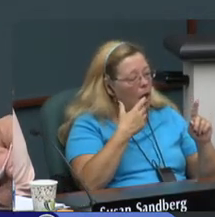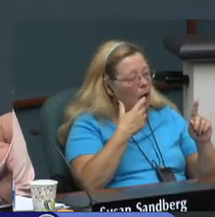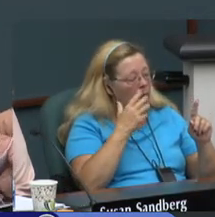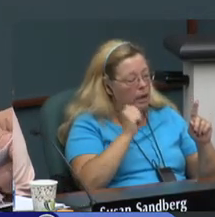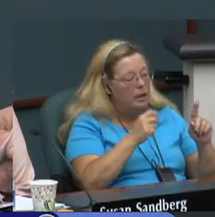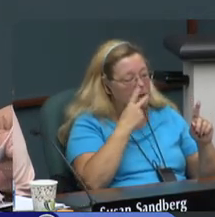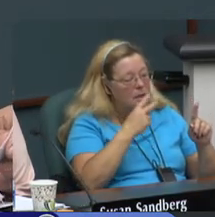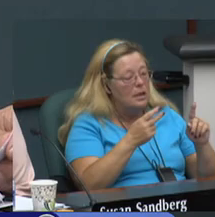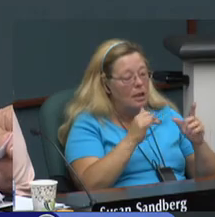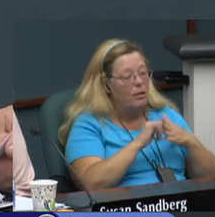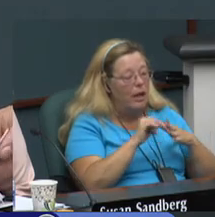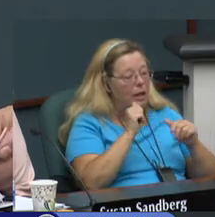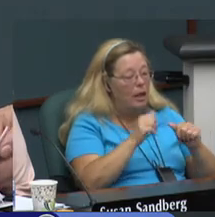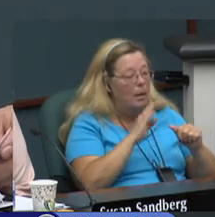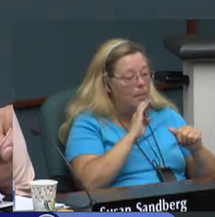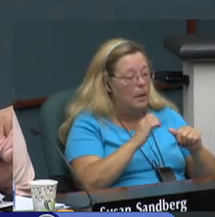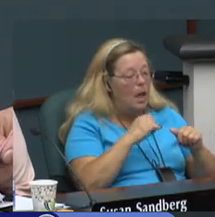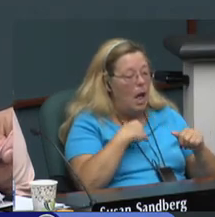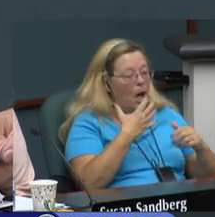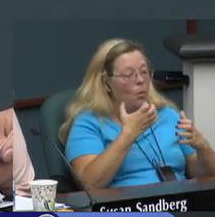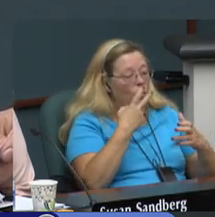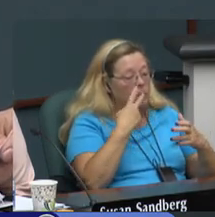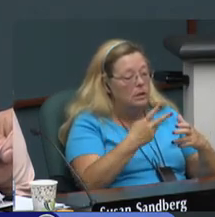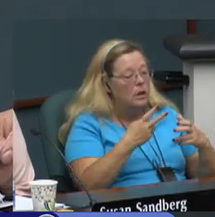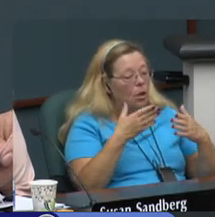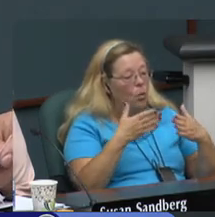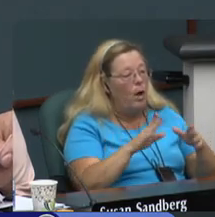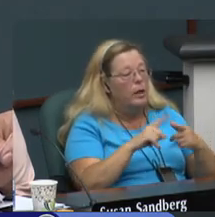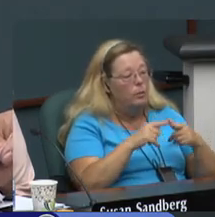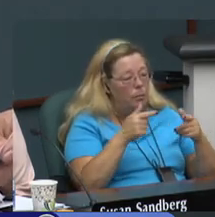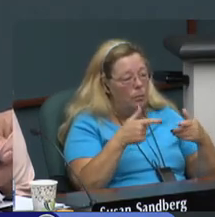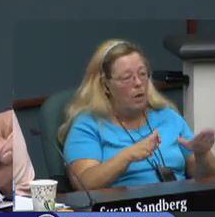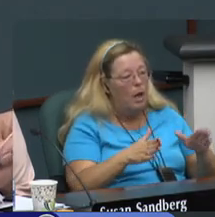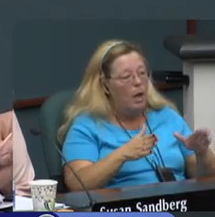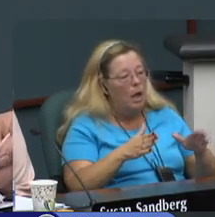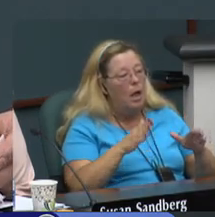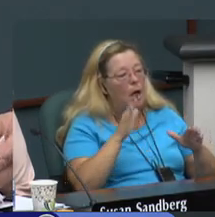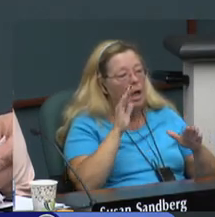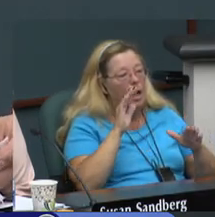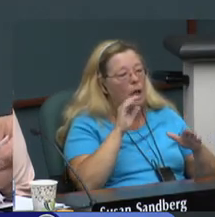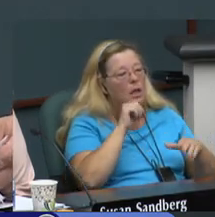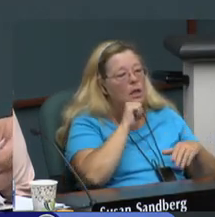I think I would like to see a way to allow that not to be the dictating